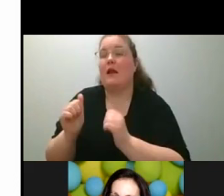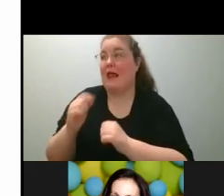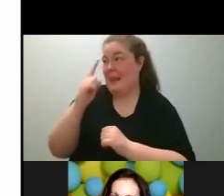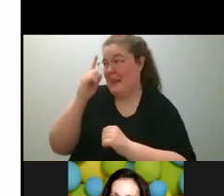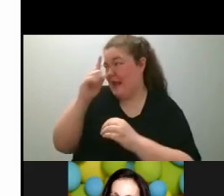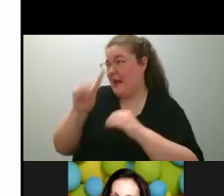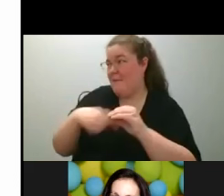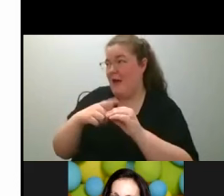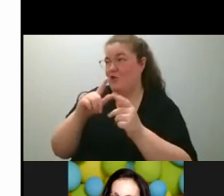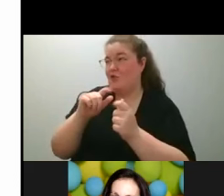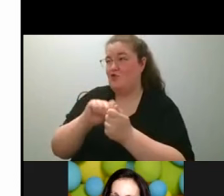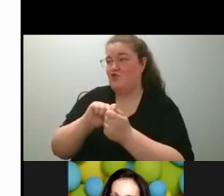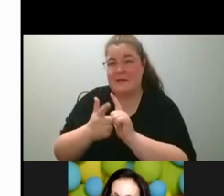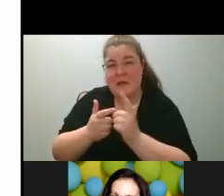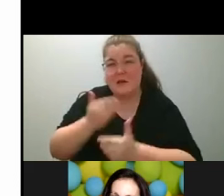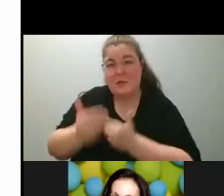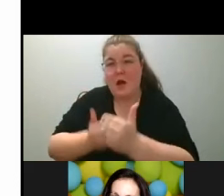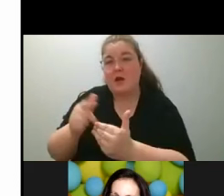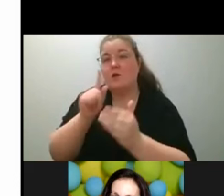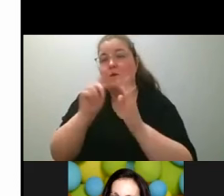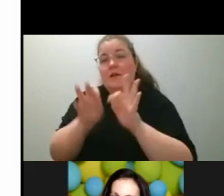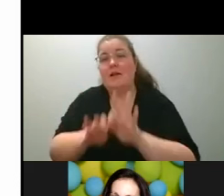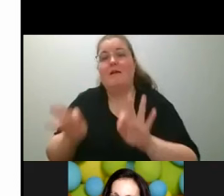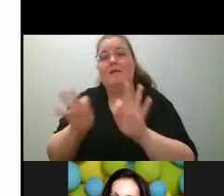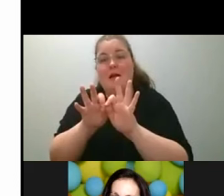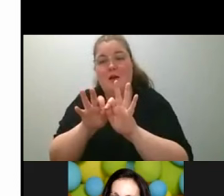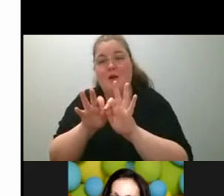is invaluable and will help make a bigger impact